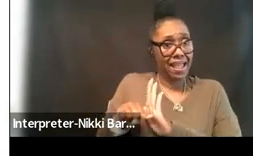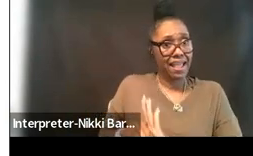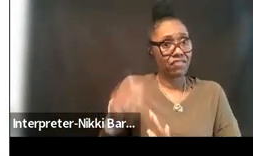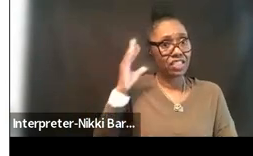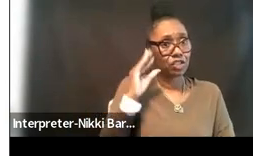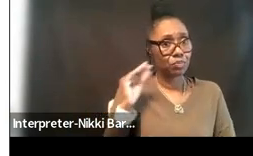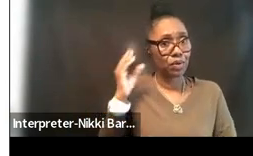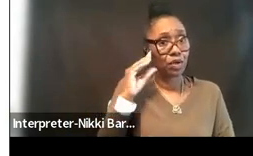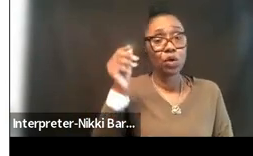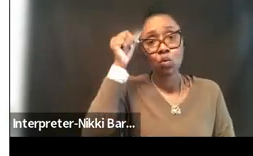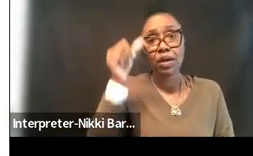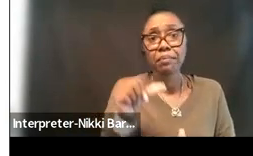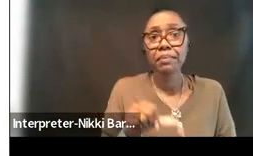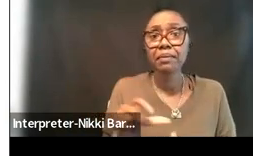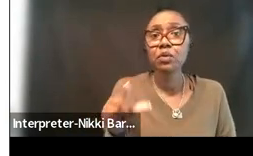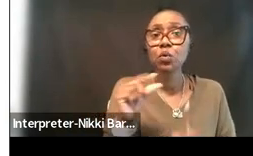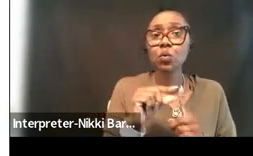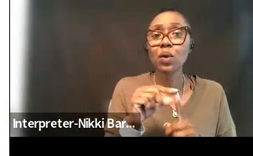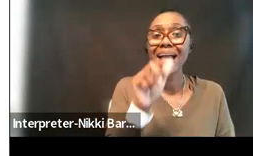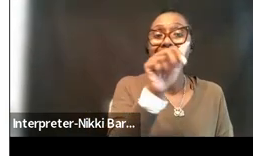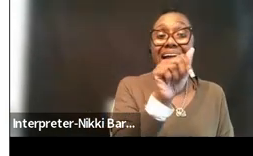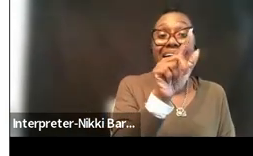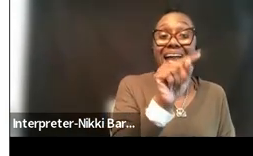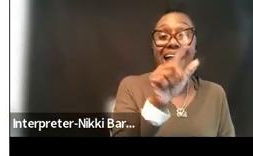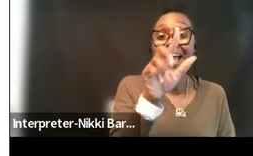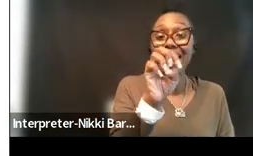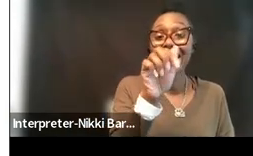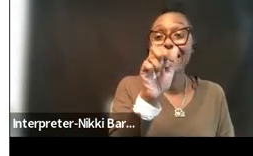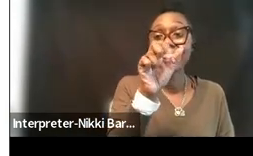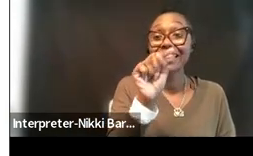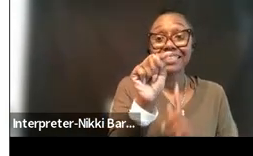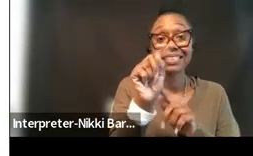So just turn number to take the words at least out of your vocabulary. It is okay for someone to just feel negative.